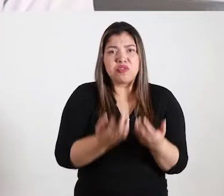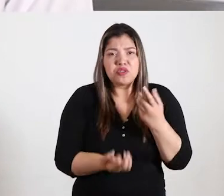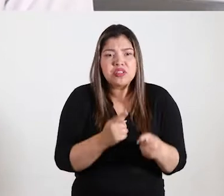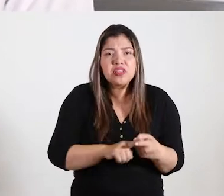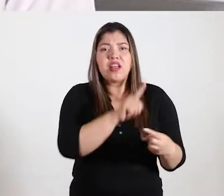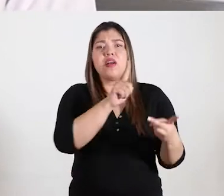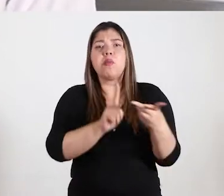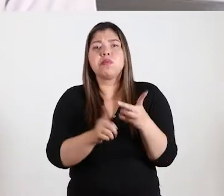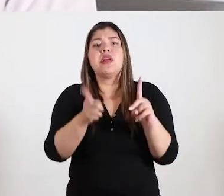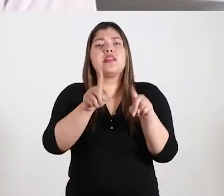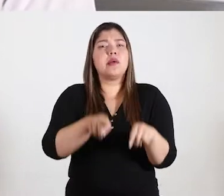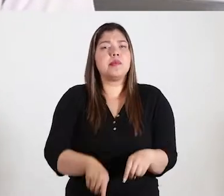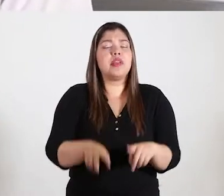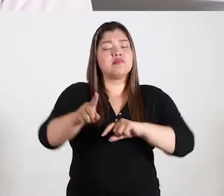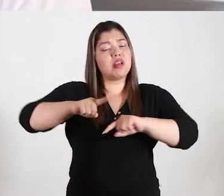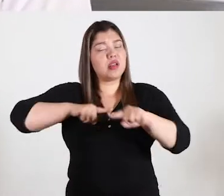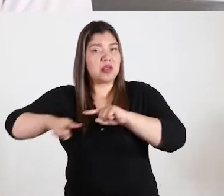enviroment. The person that studies Technology in Environmental